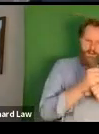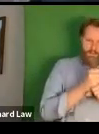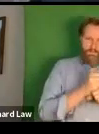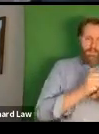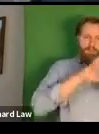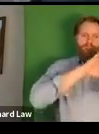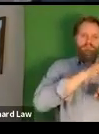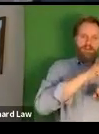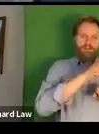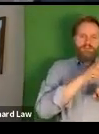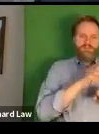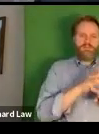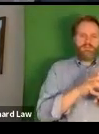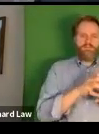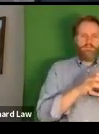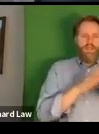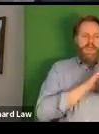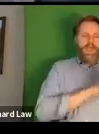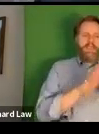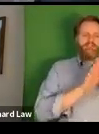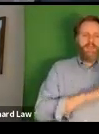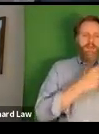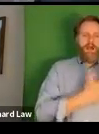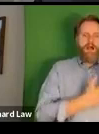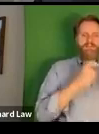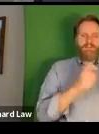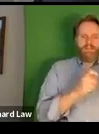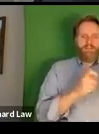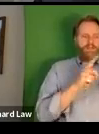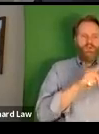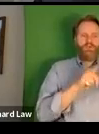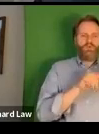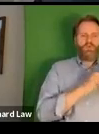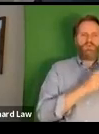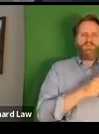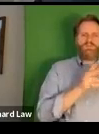Revenue and Customs Euston tower. Gangmasters and Labour Abuses authority branch and